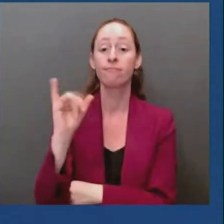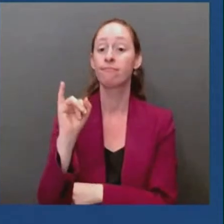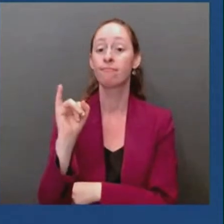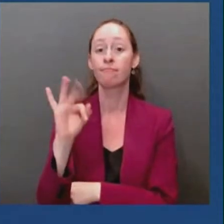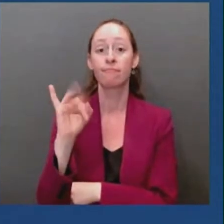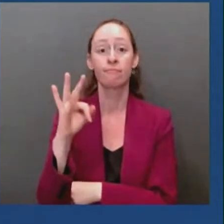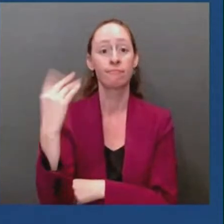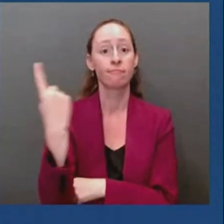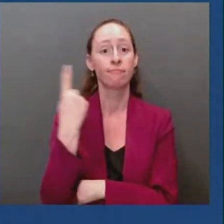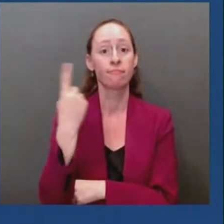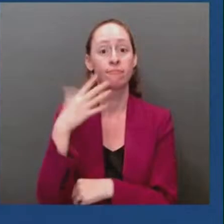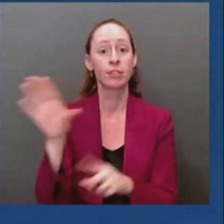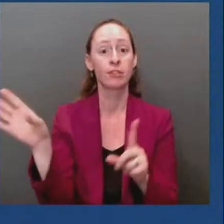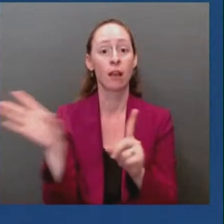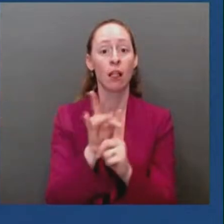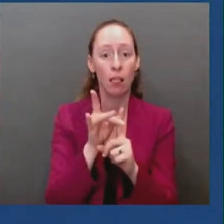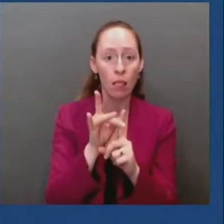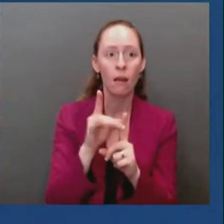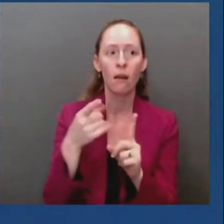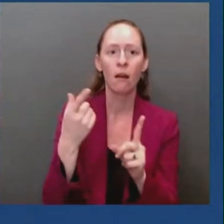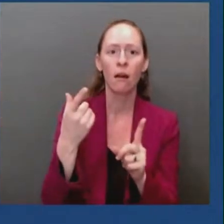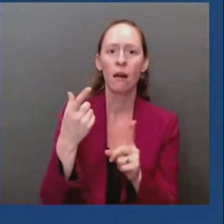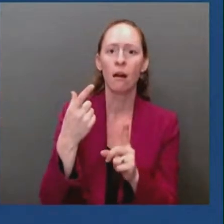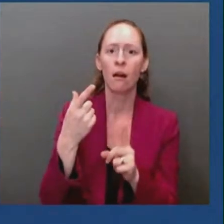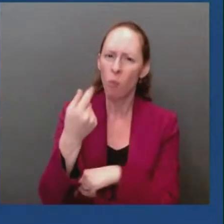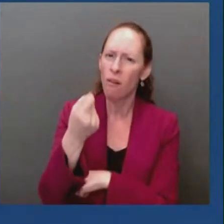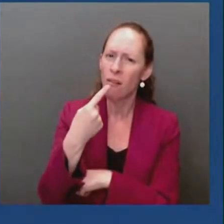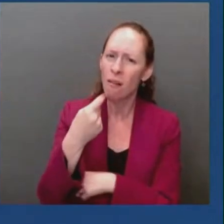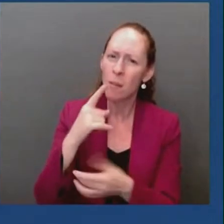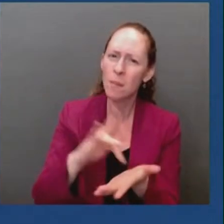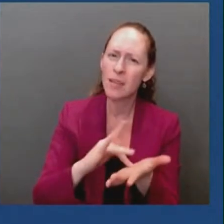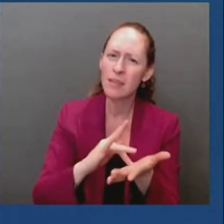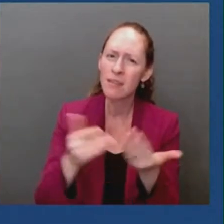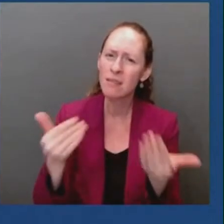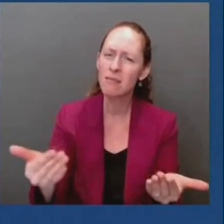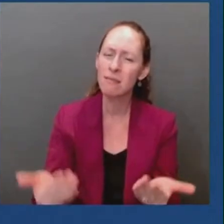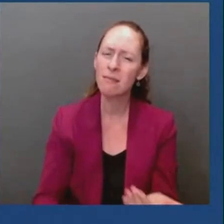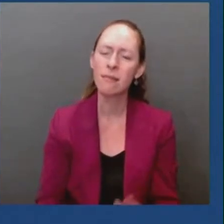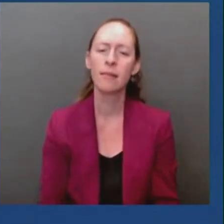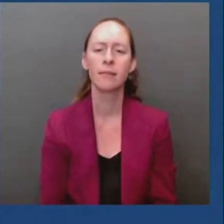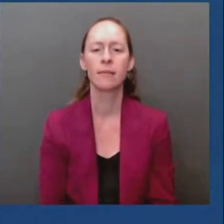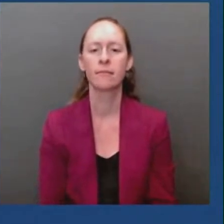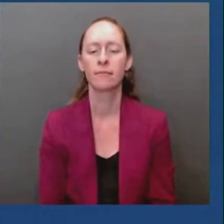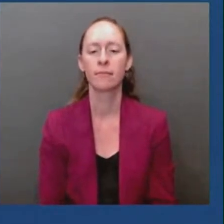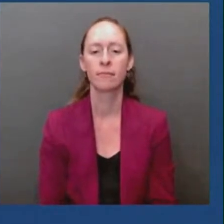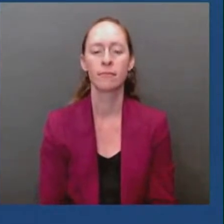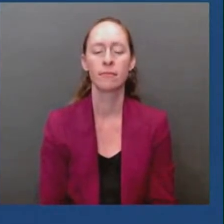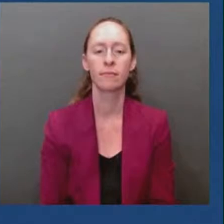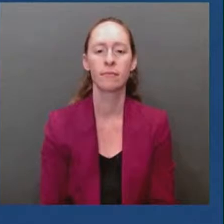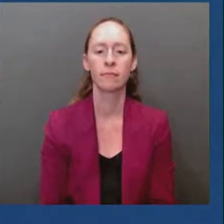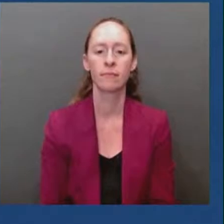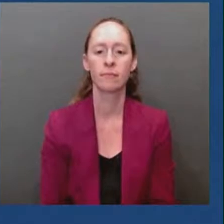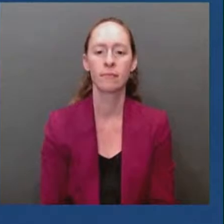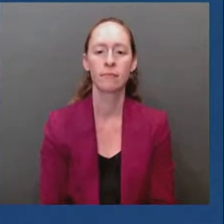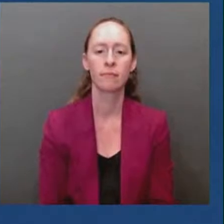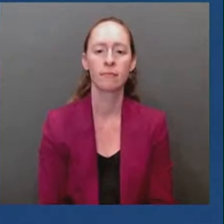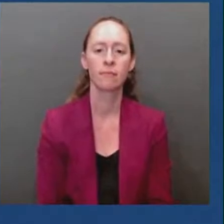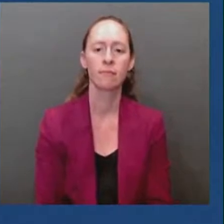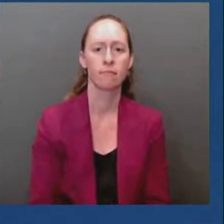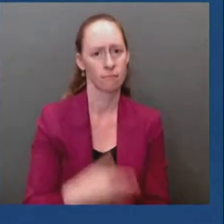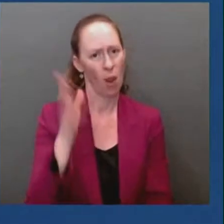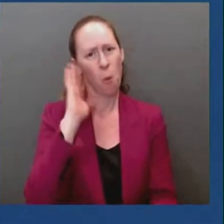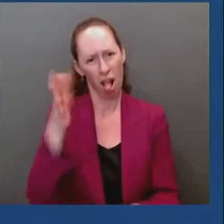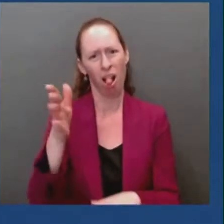WE CAN MAKE DEATHS FROM THE